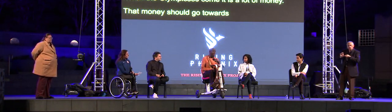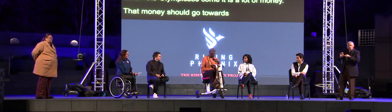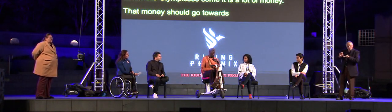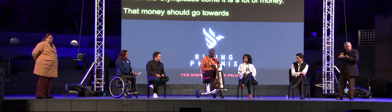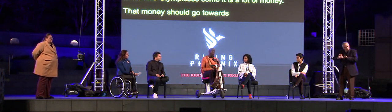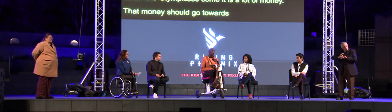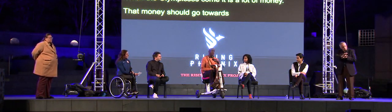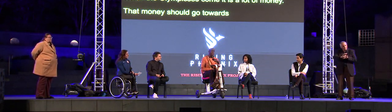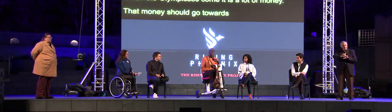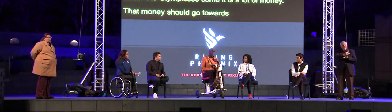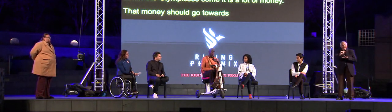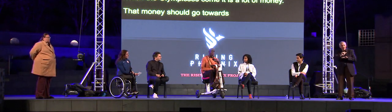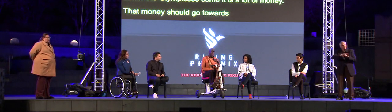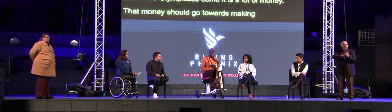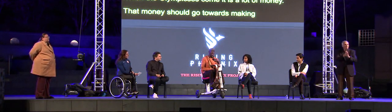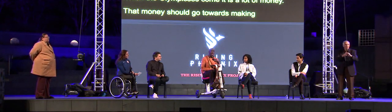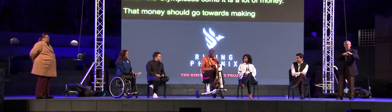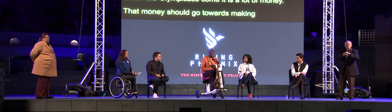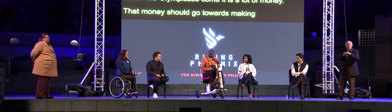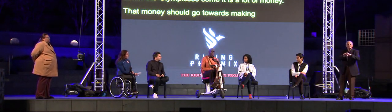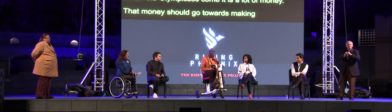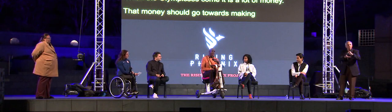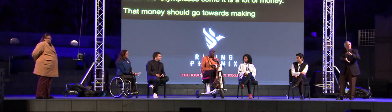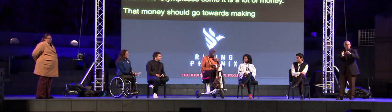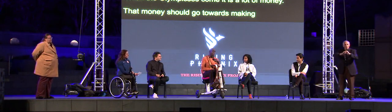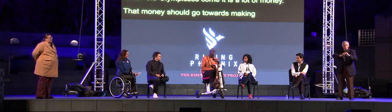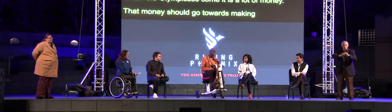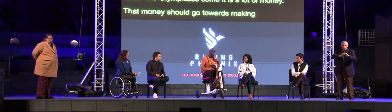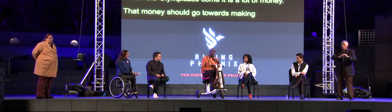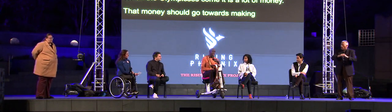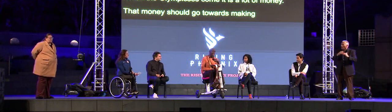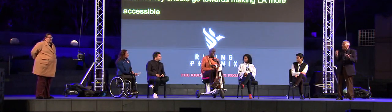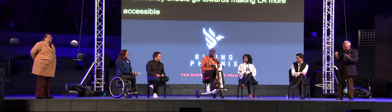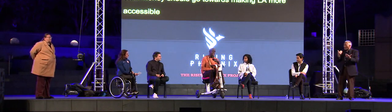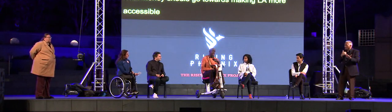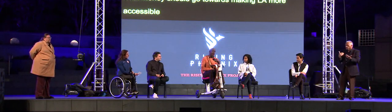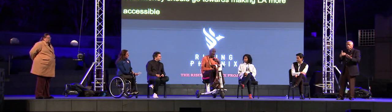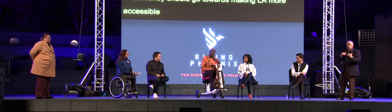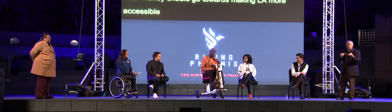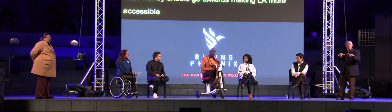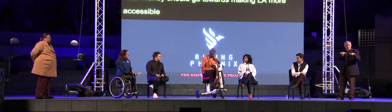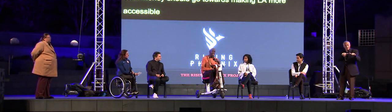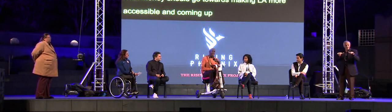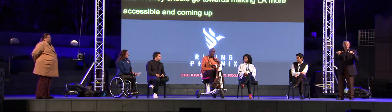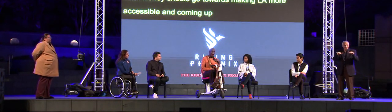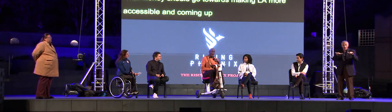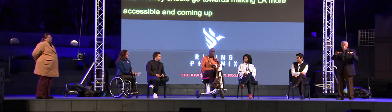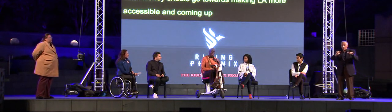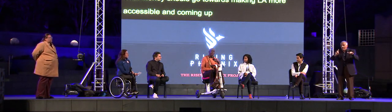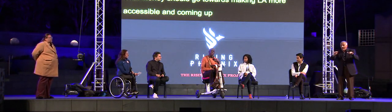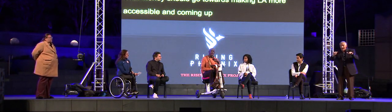LA more accessible in coming up to the standard of the ADA